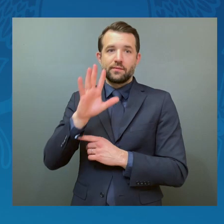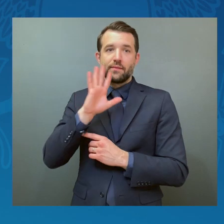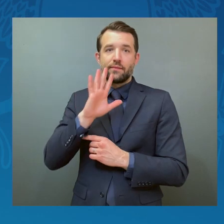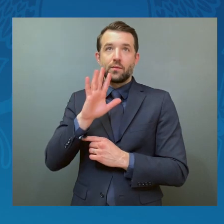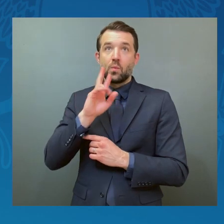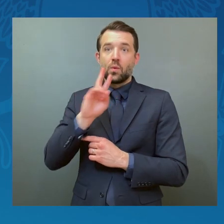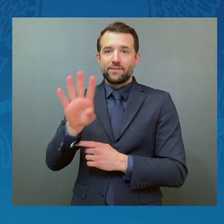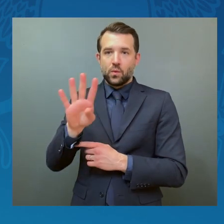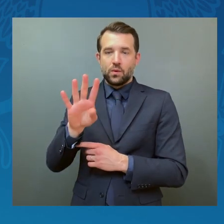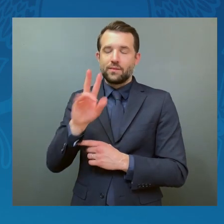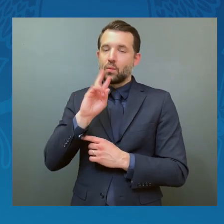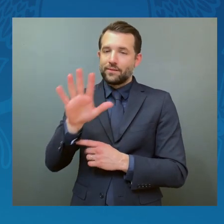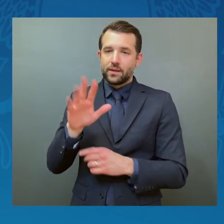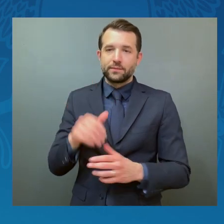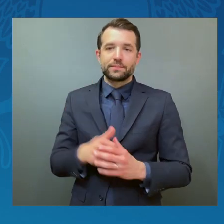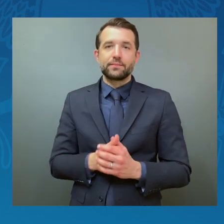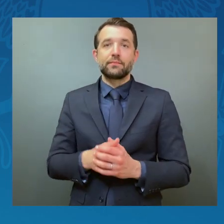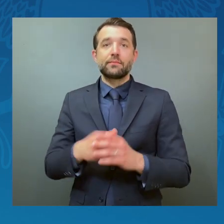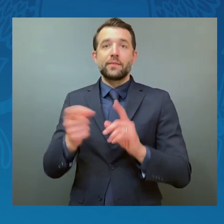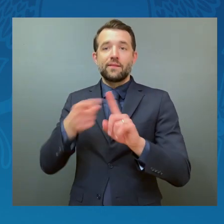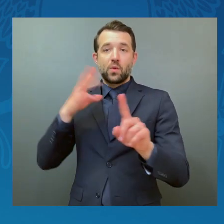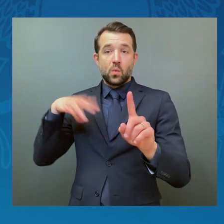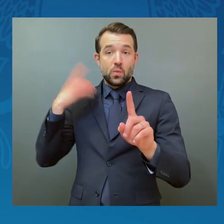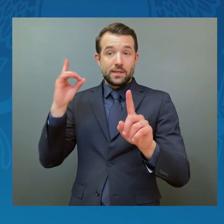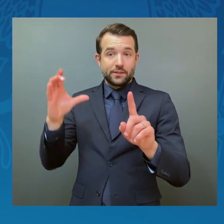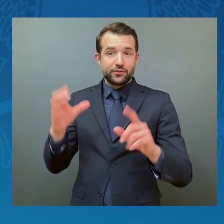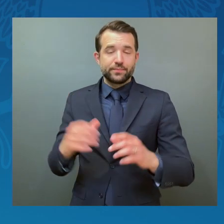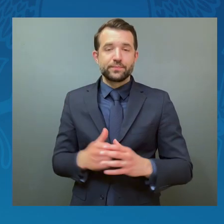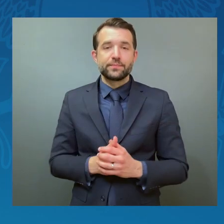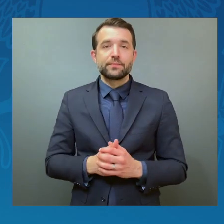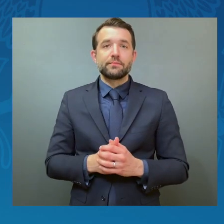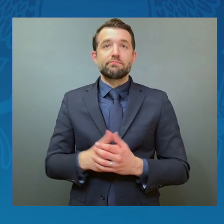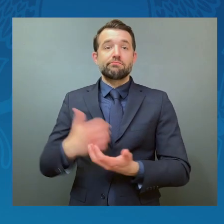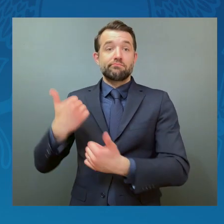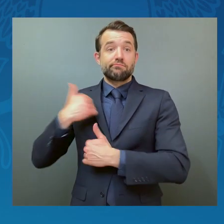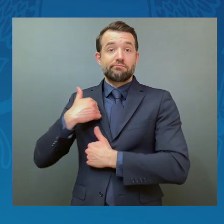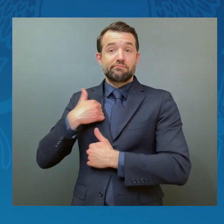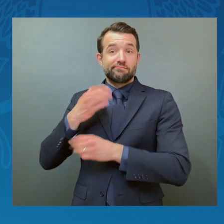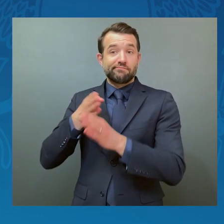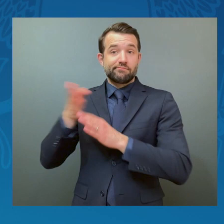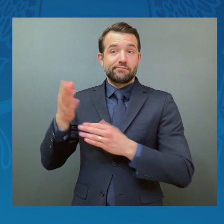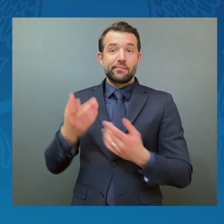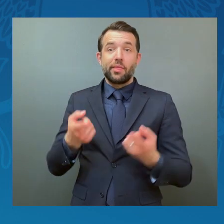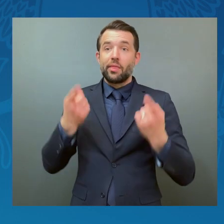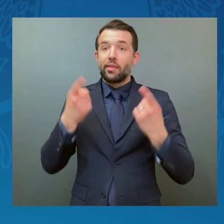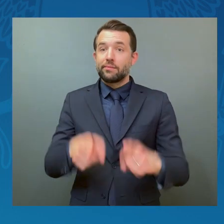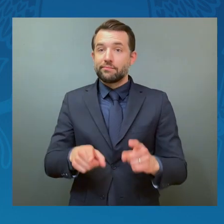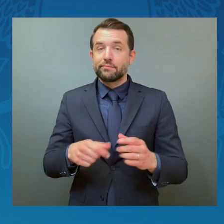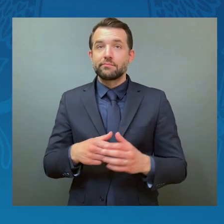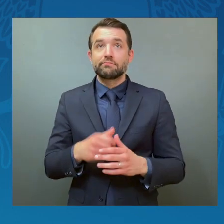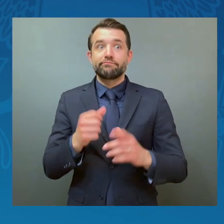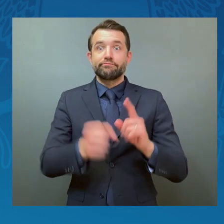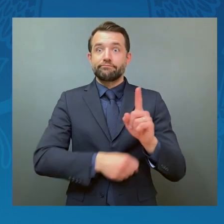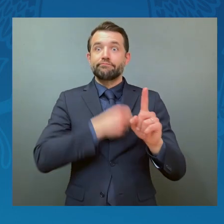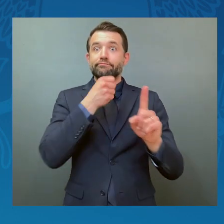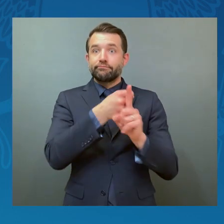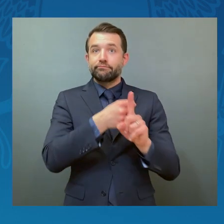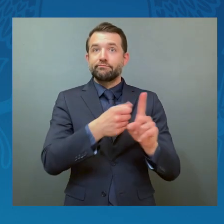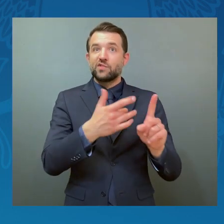November 2019, I was suddenly diagnosed with idiopathic cardiomyopathy, underwent multiple open-heart surgeries followed by complications,